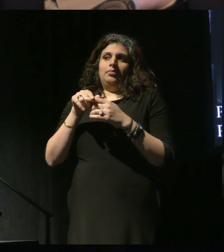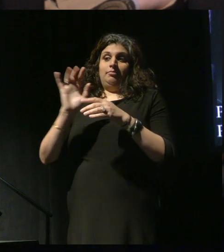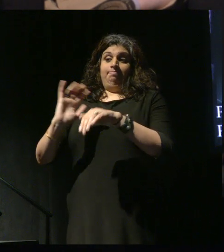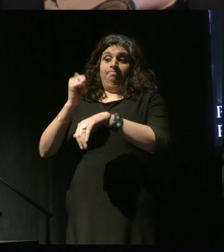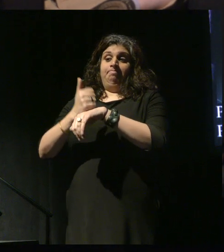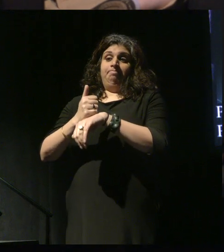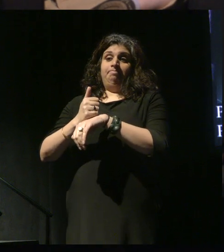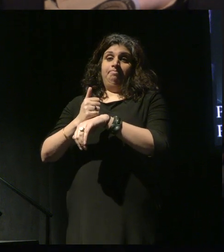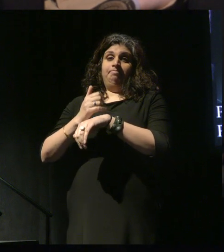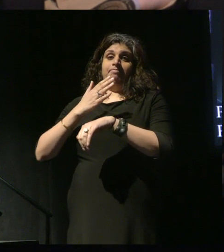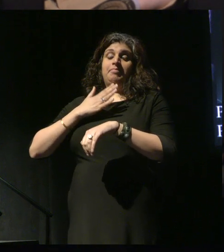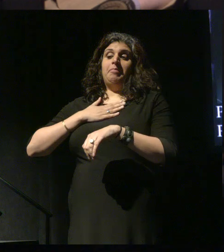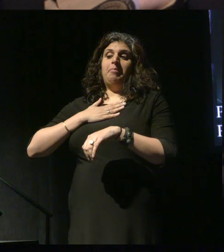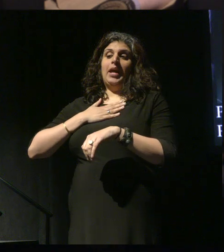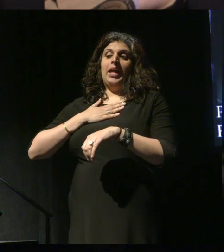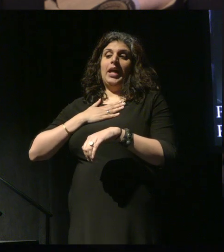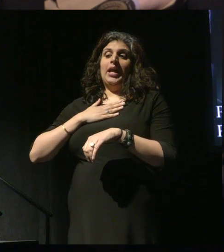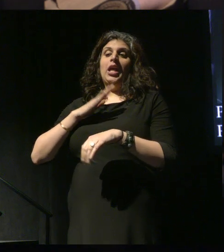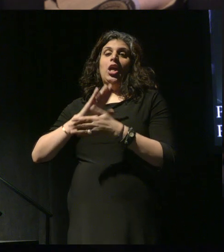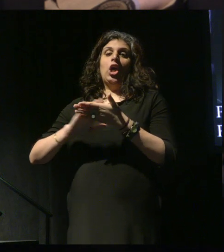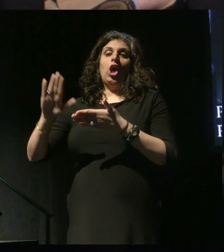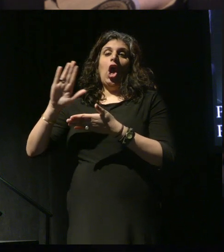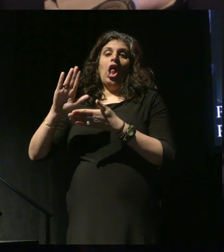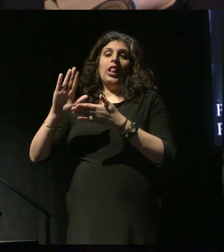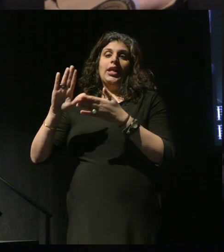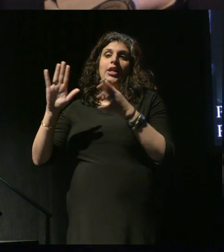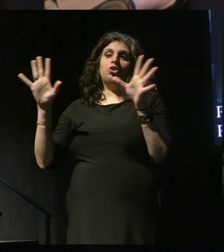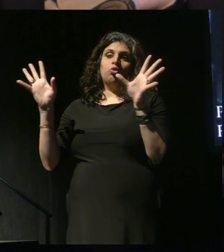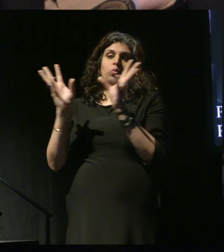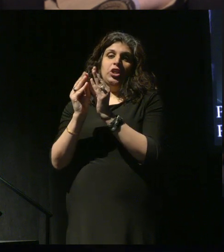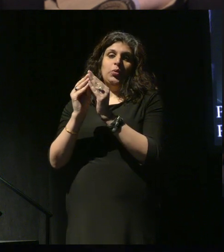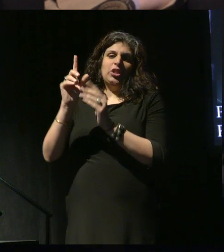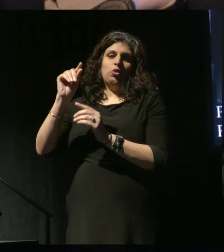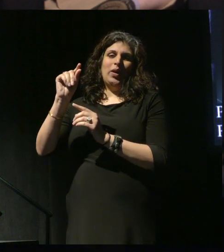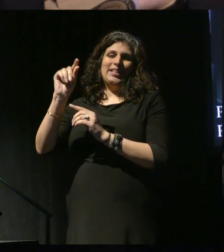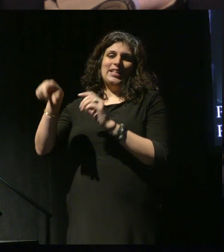college reunion, which allowed me to both narrate